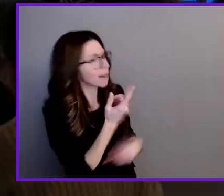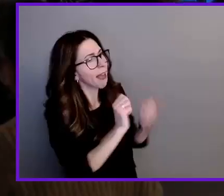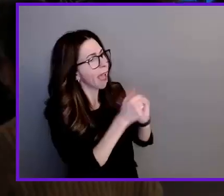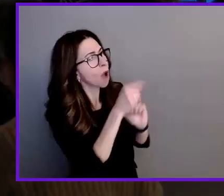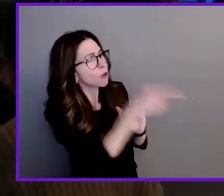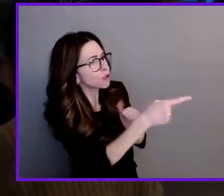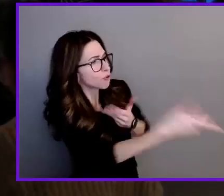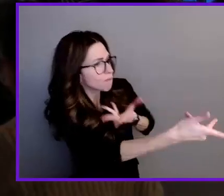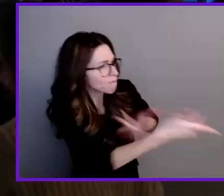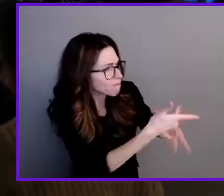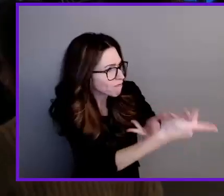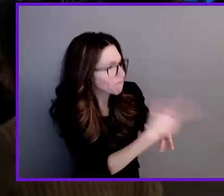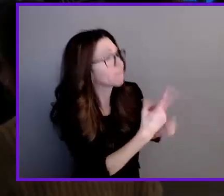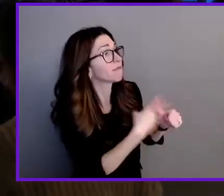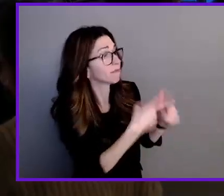Yes, I completely agree.